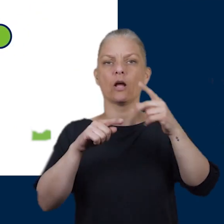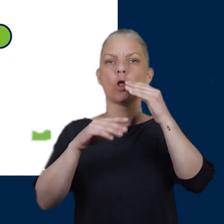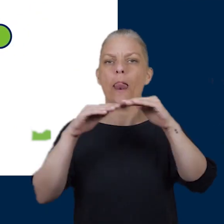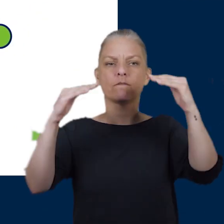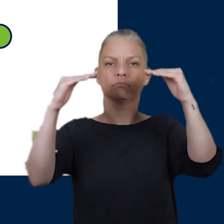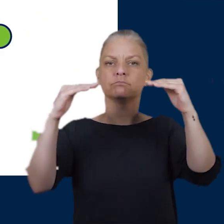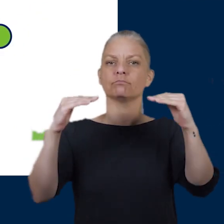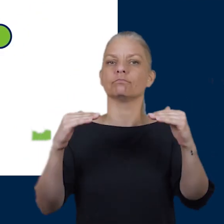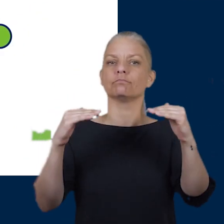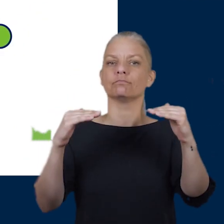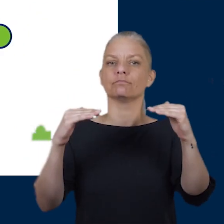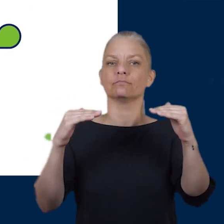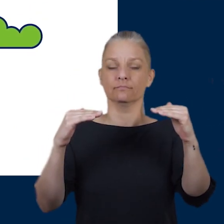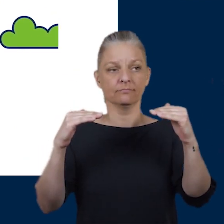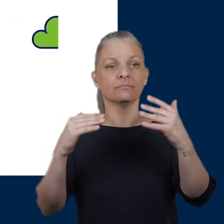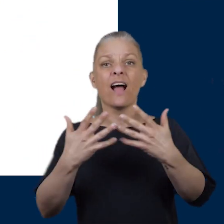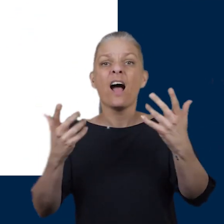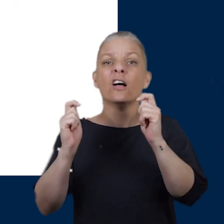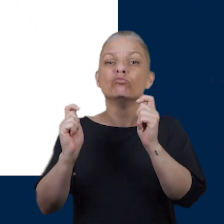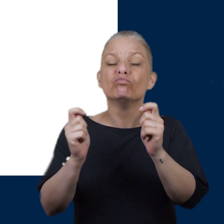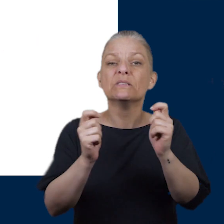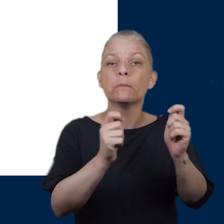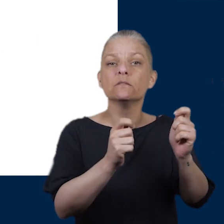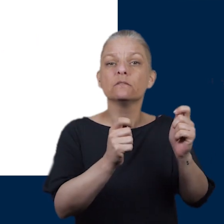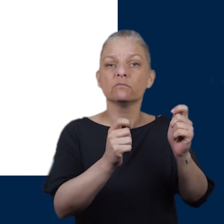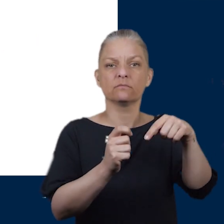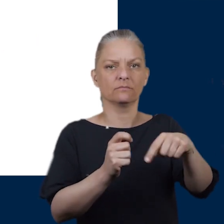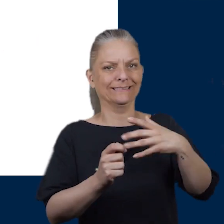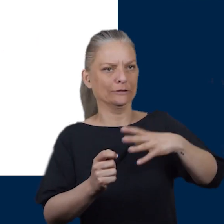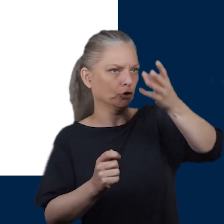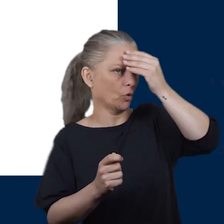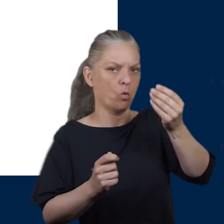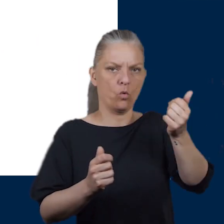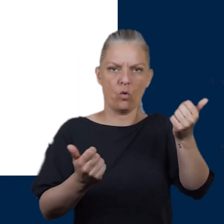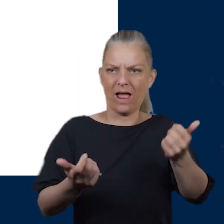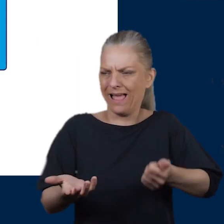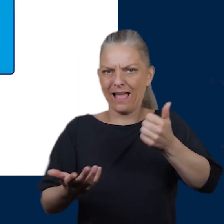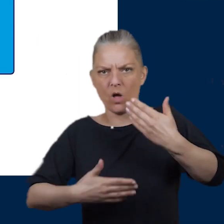a safe level. Whatever the treatment everyone with type 2 diabetes needs to learn how to live